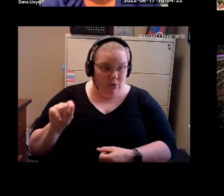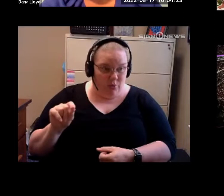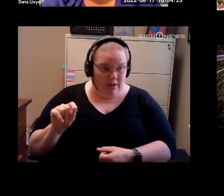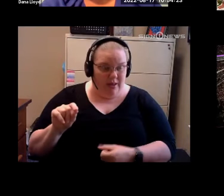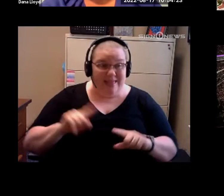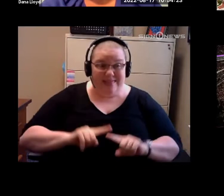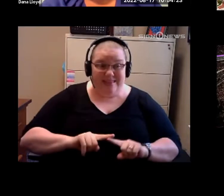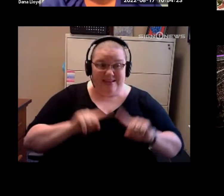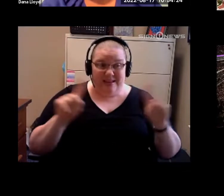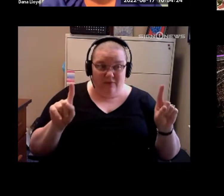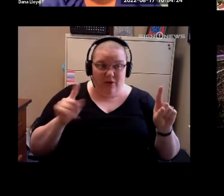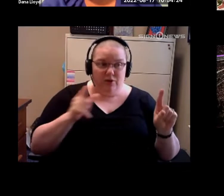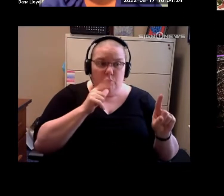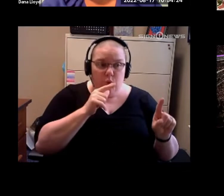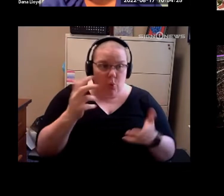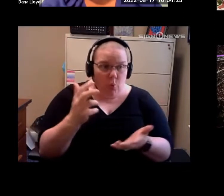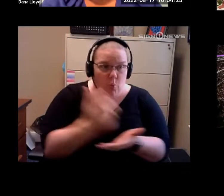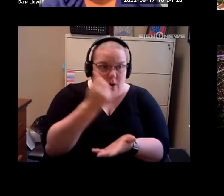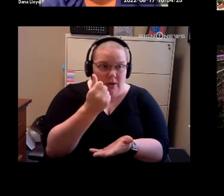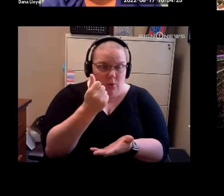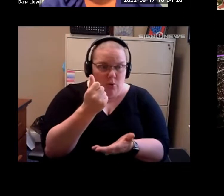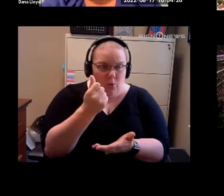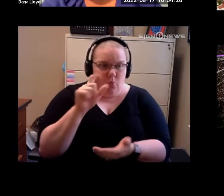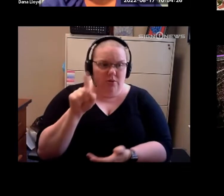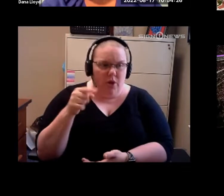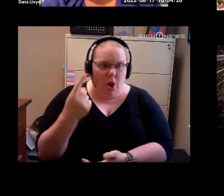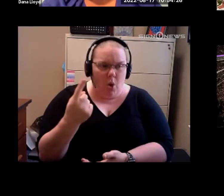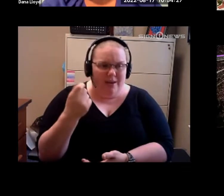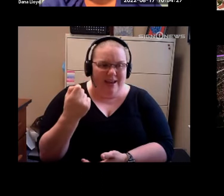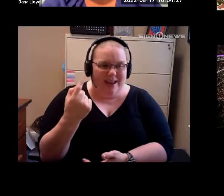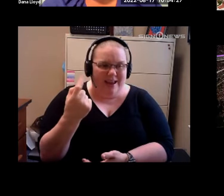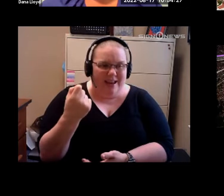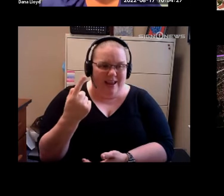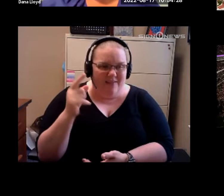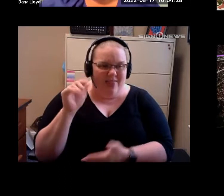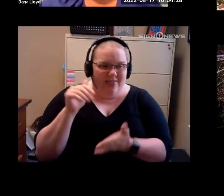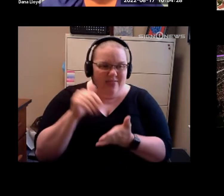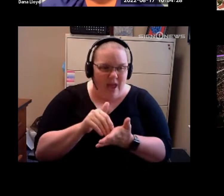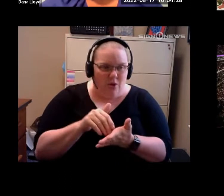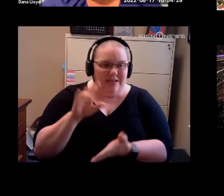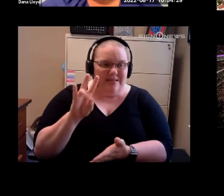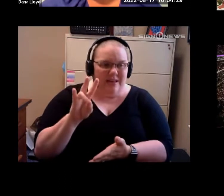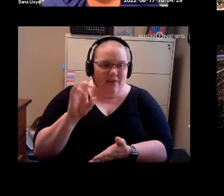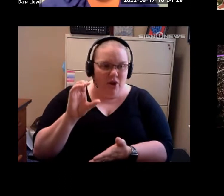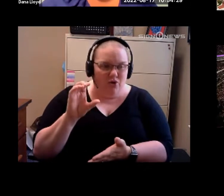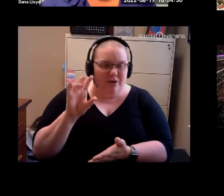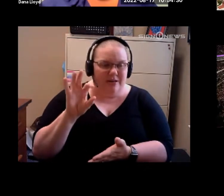presidential election was only 11 779 votes so this picture down on the bottom of the High